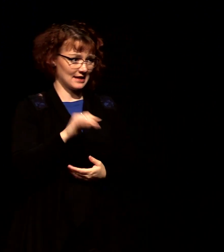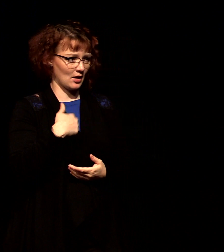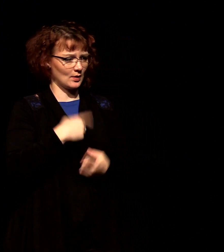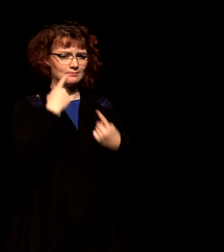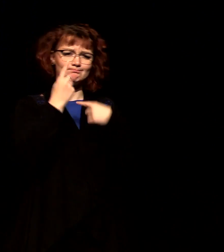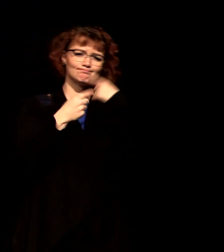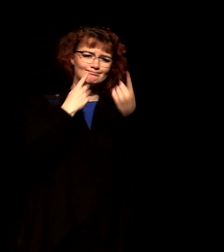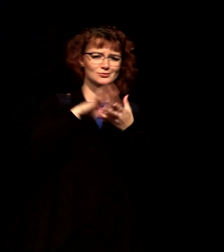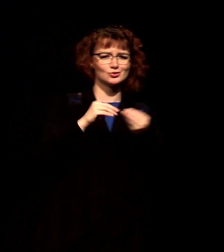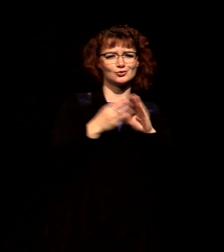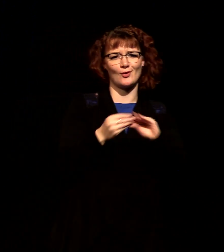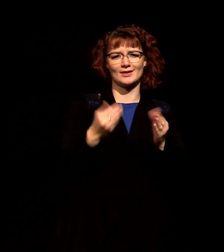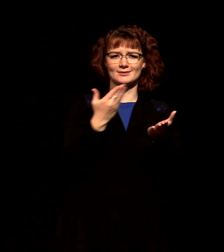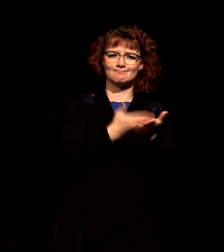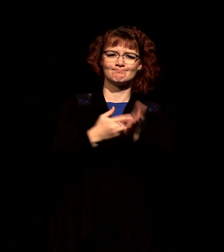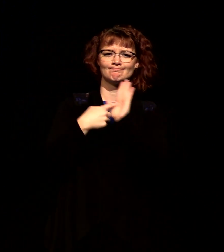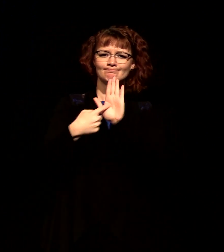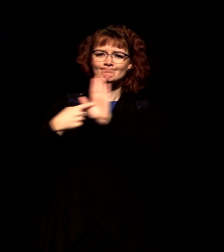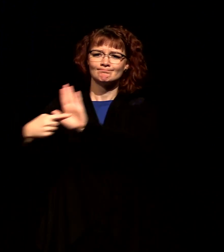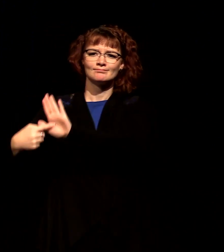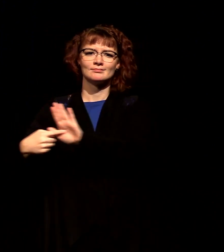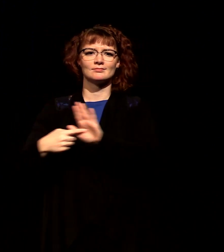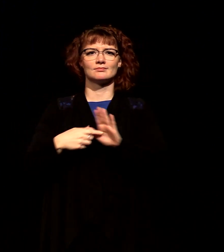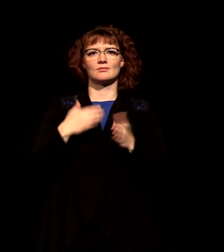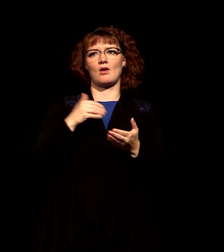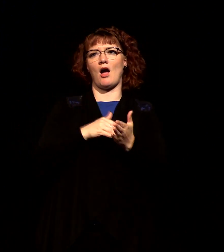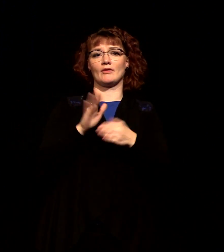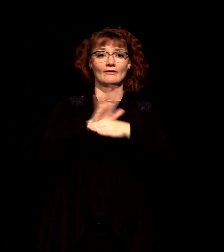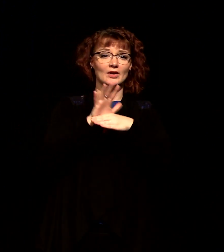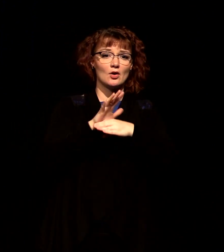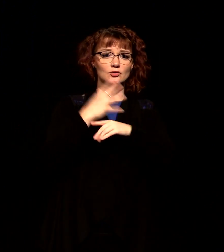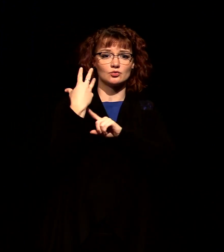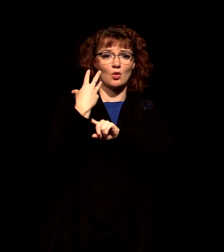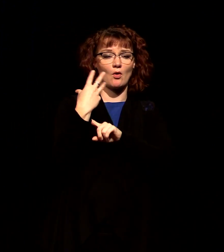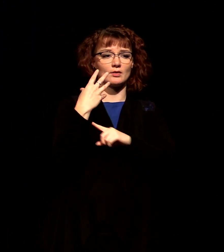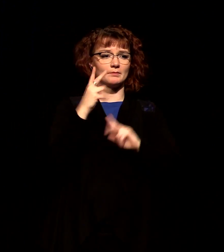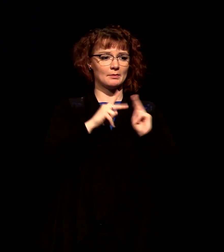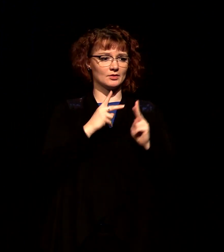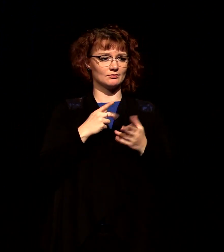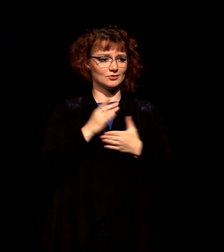Salem lie It's it's part of our DNA. We regularly show testimony